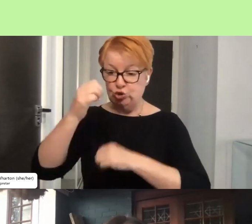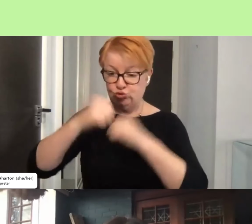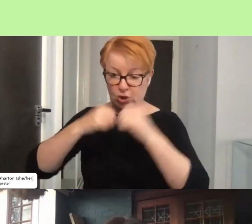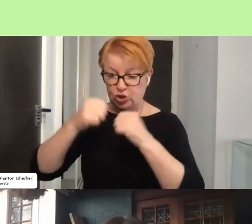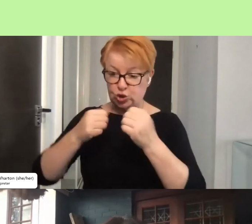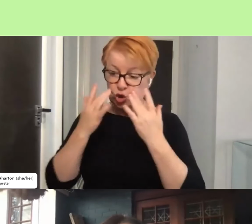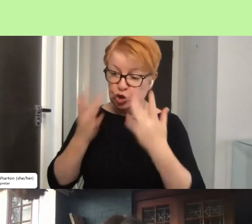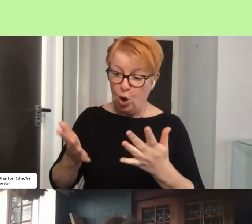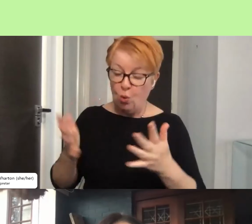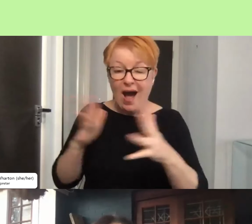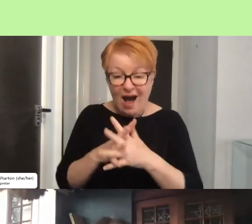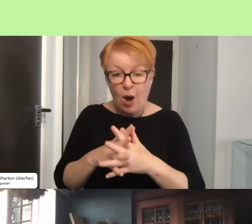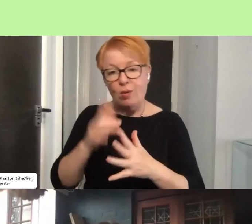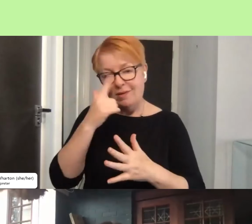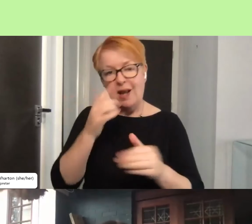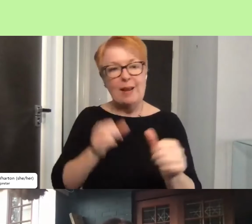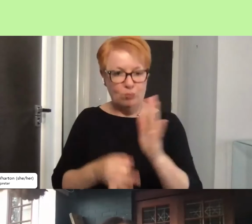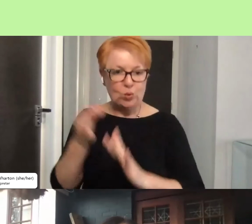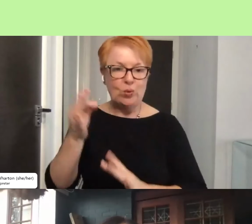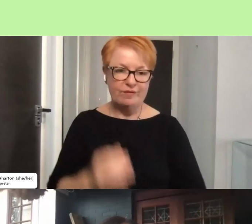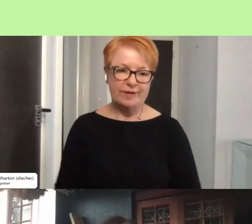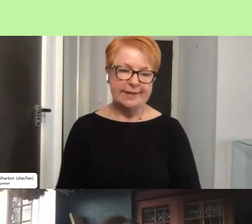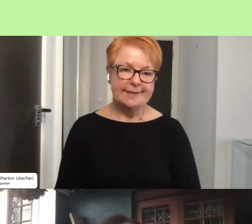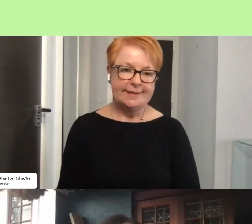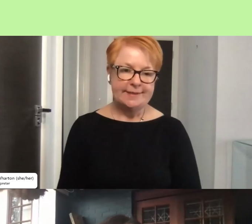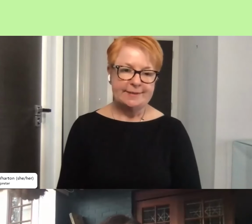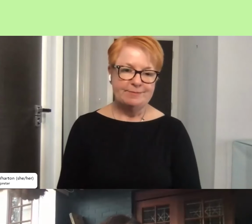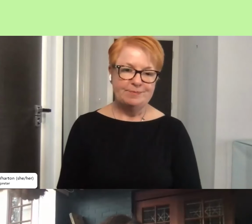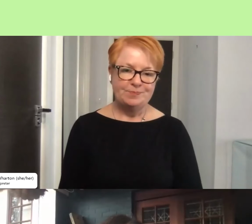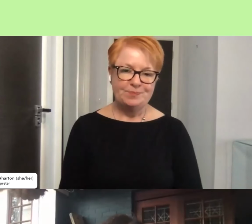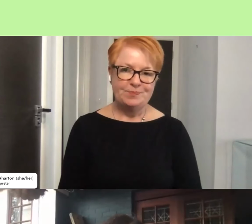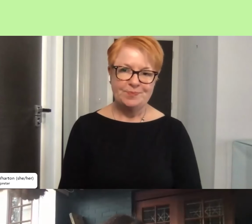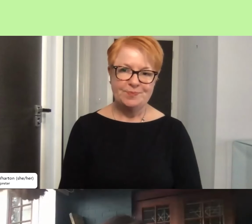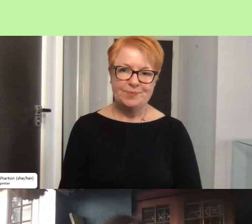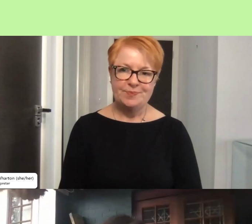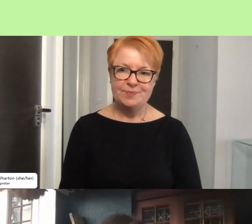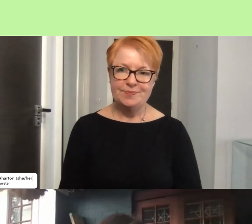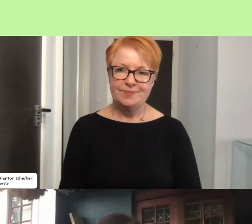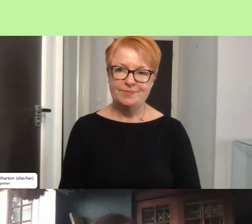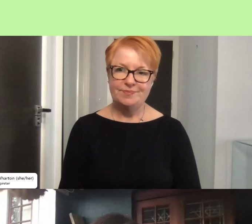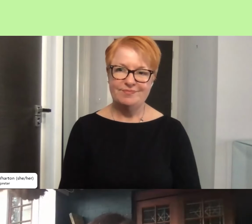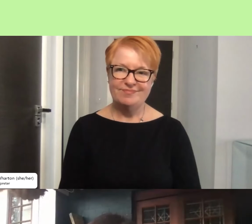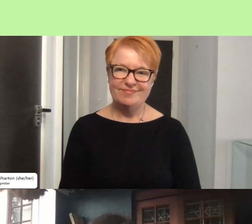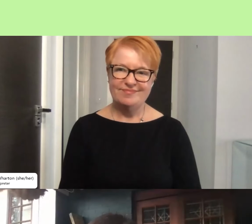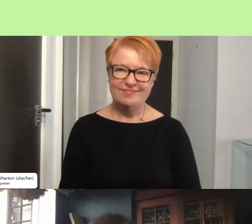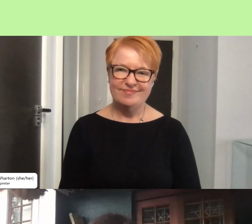Yeah. Magdalena, do you have anything to add? Yeah, I agree.